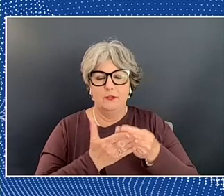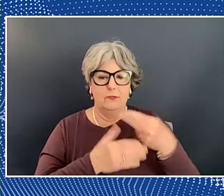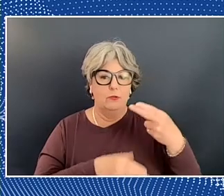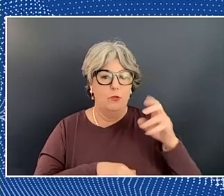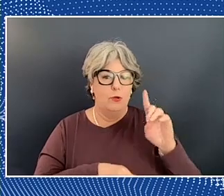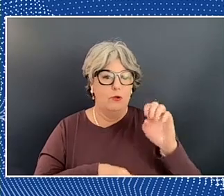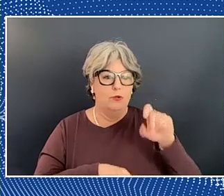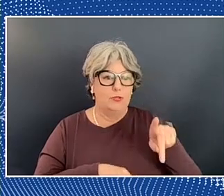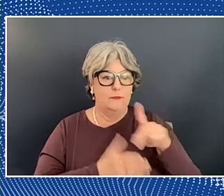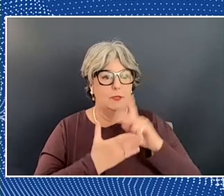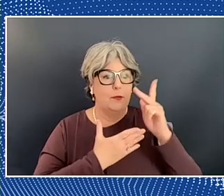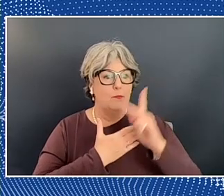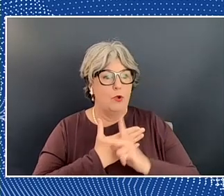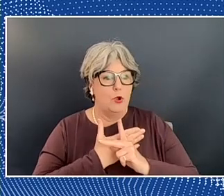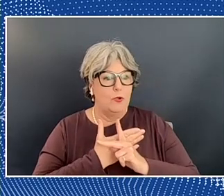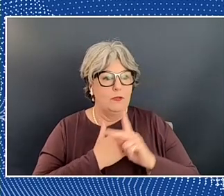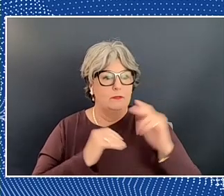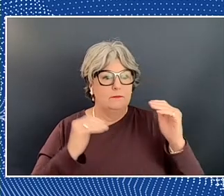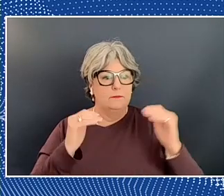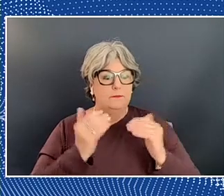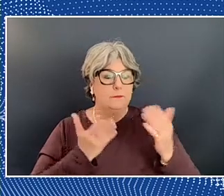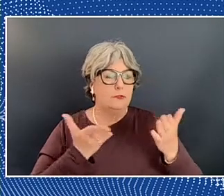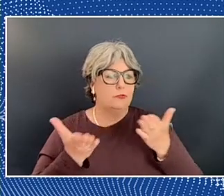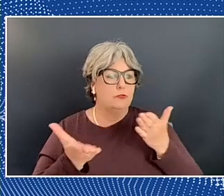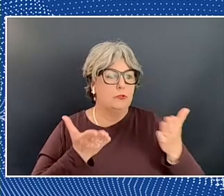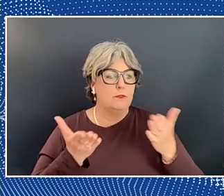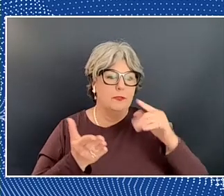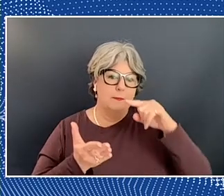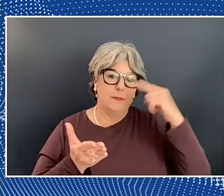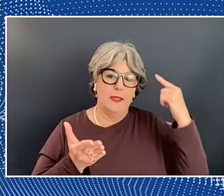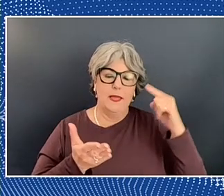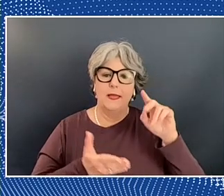programs disproportionately serving Black and underserved communities.